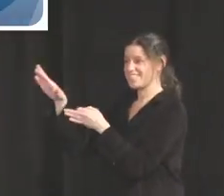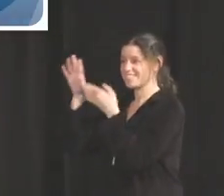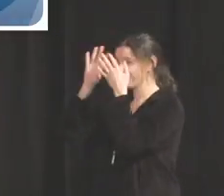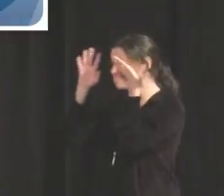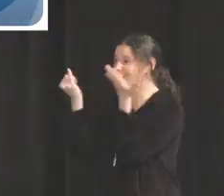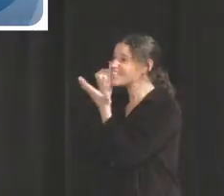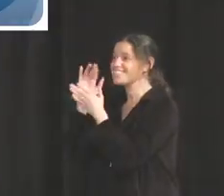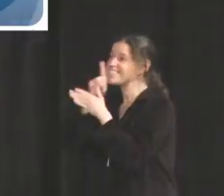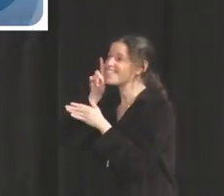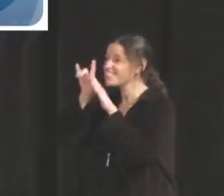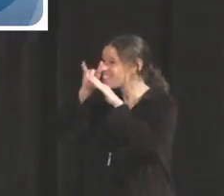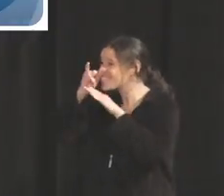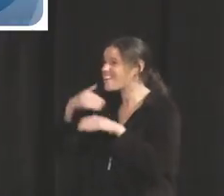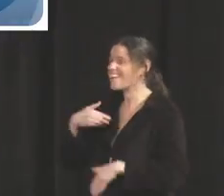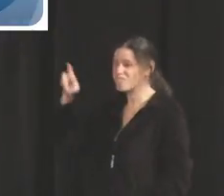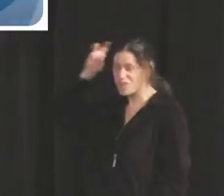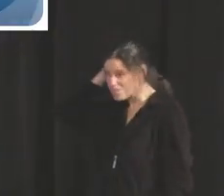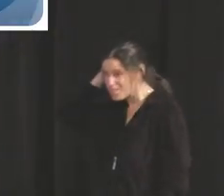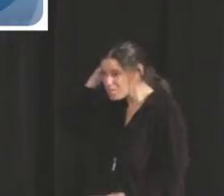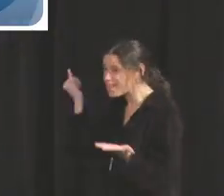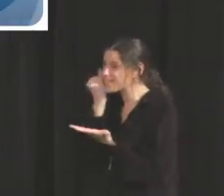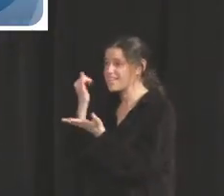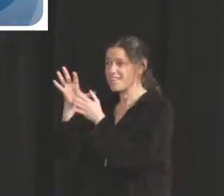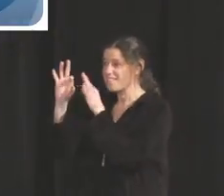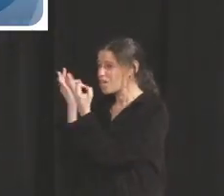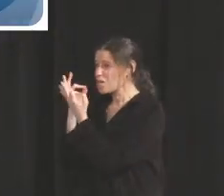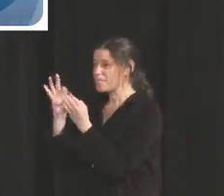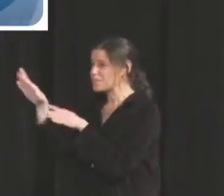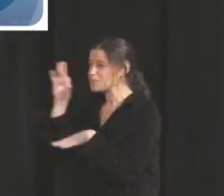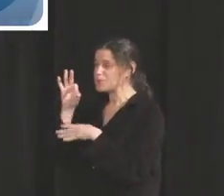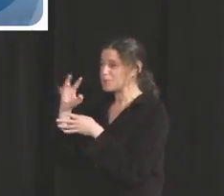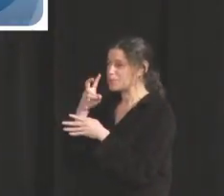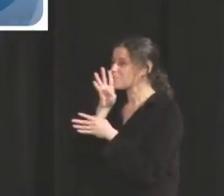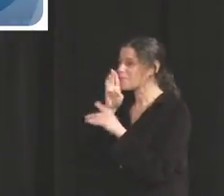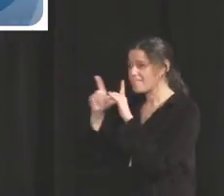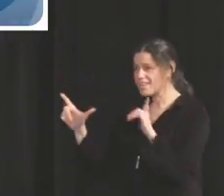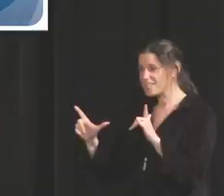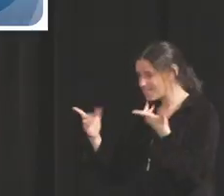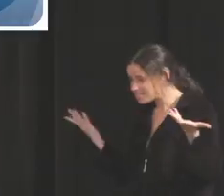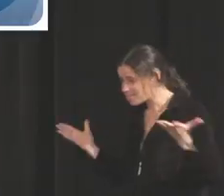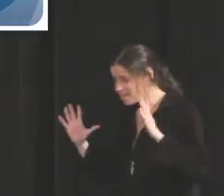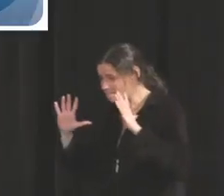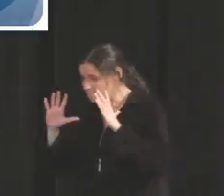Which means, that the families of deaf children, who receive Cochlear implants shouldn't necessarily abandon